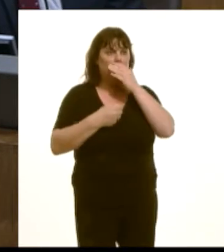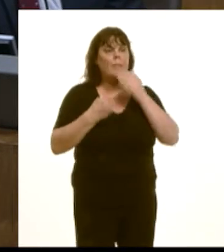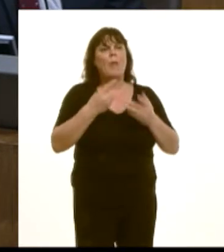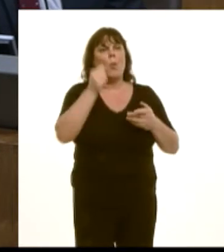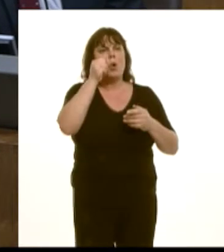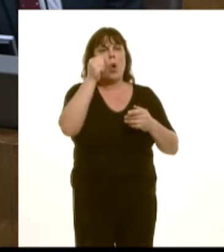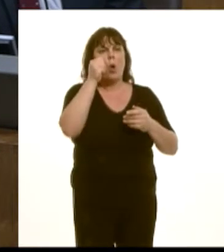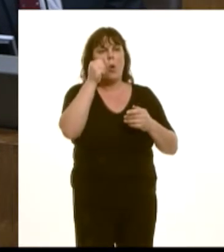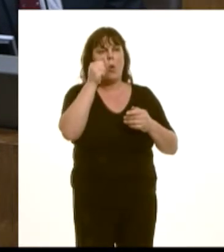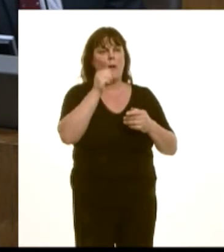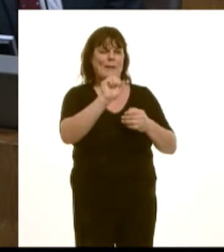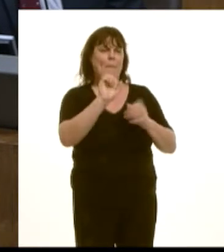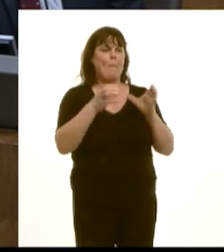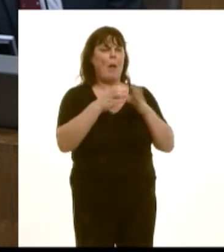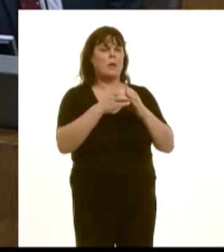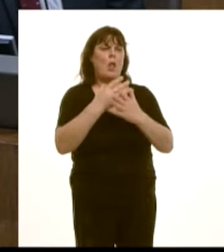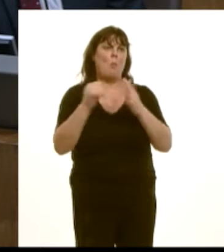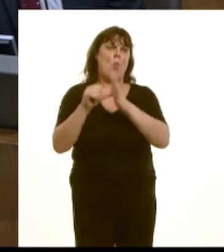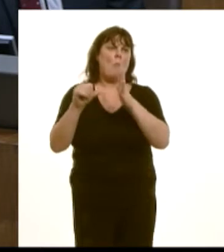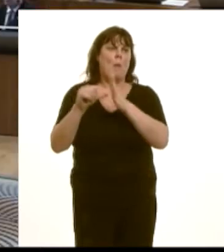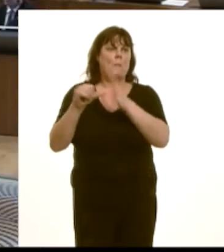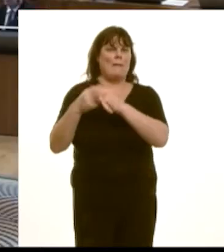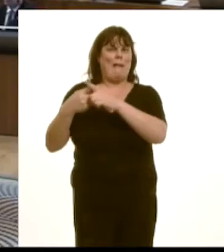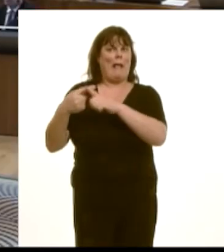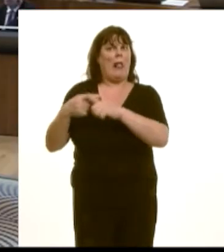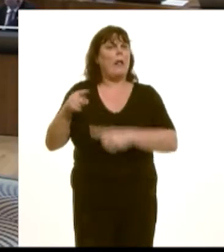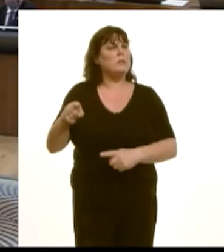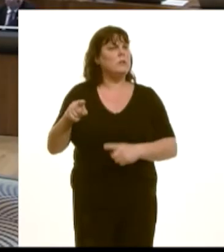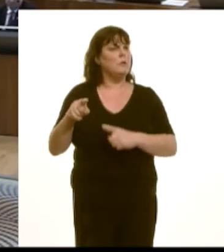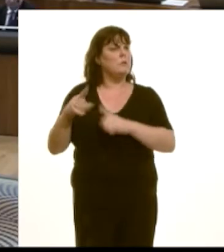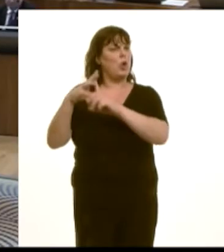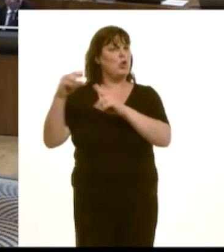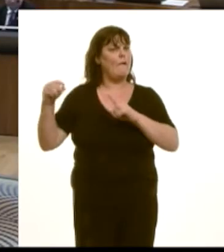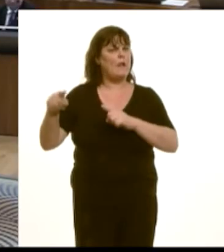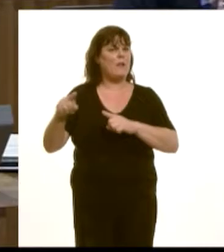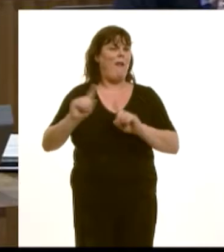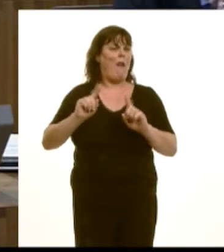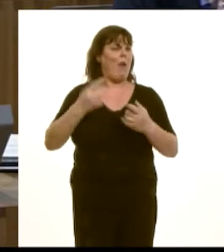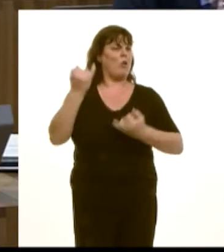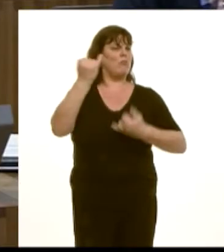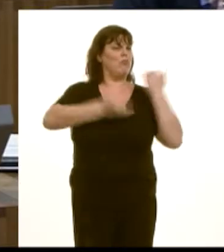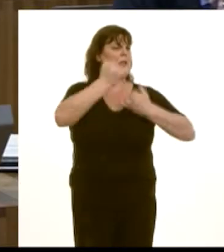that his party is experiencing with the NHS in England, he is not in the best position to raise health at the moment. [Interruption.] Darren Millar: Look at the state of your NHS.